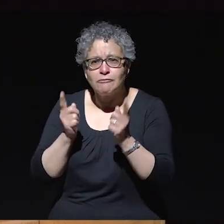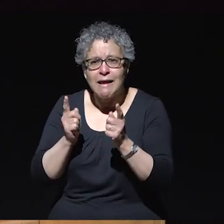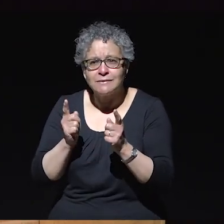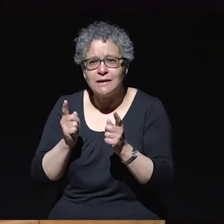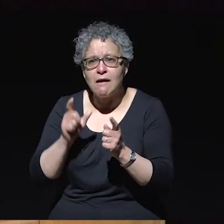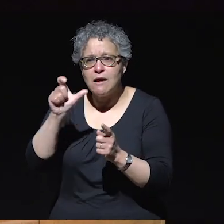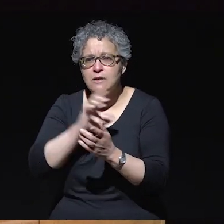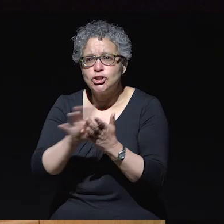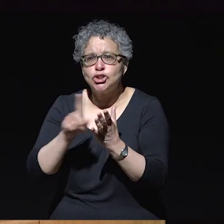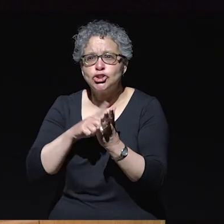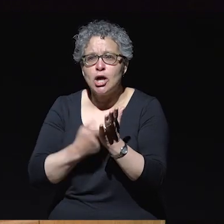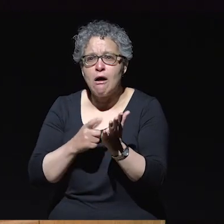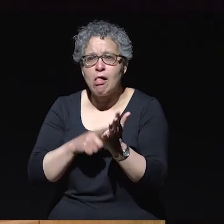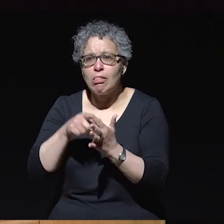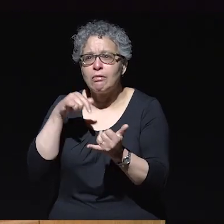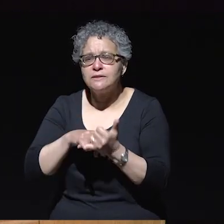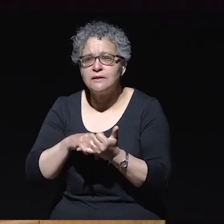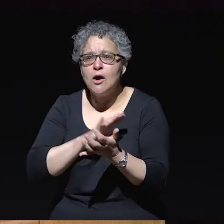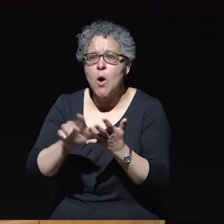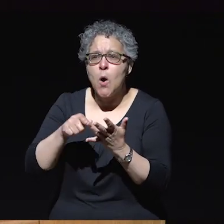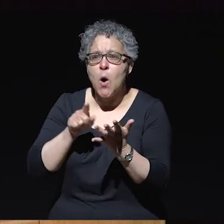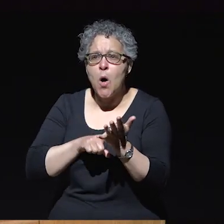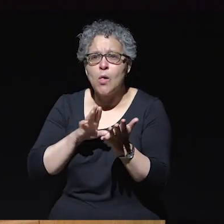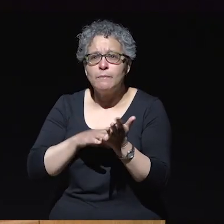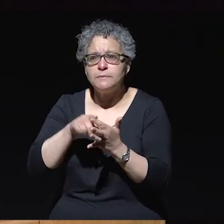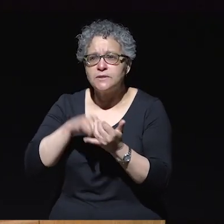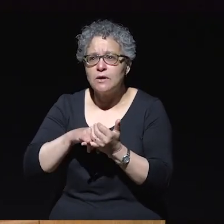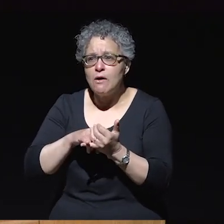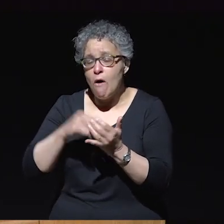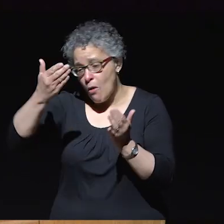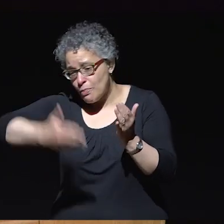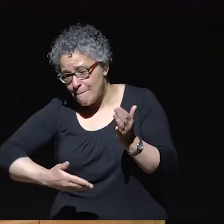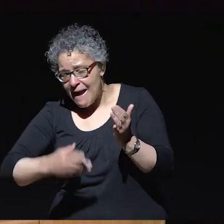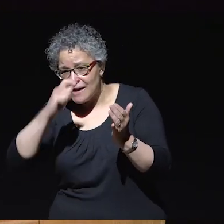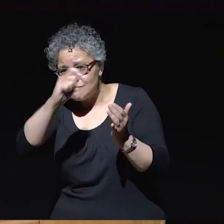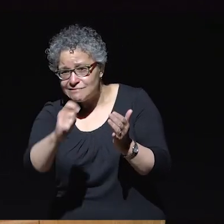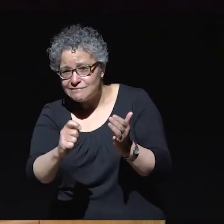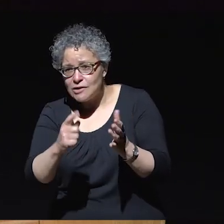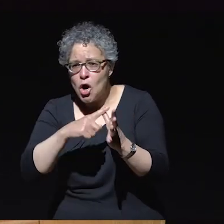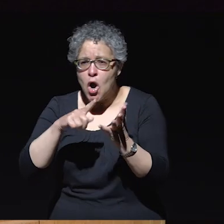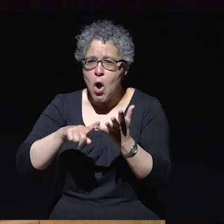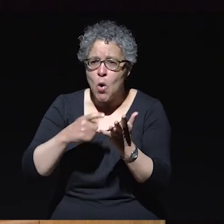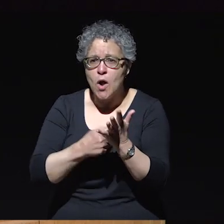scrawled on the stretcher on the back of the painting "au revoir", perhaps suggesting that one day the painting would return,